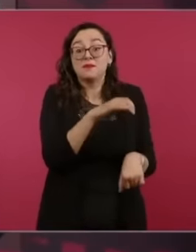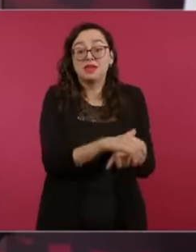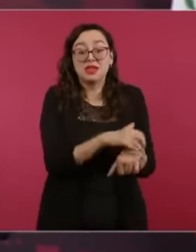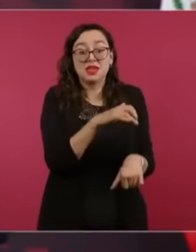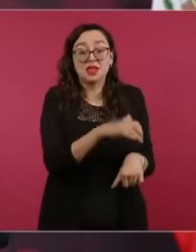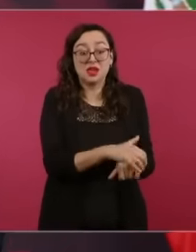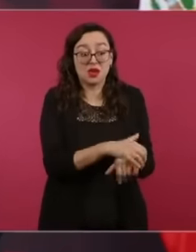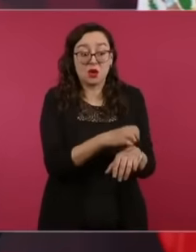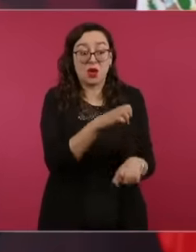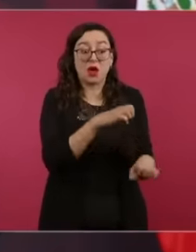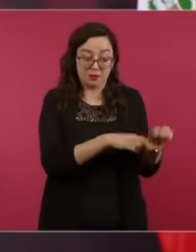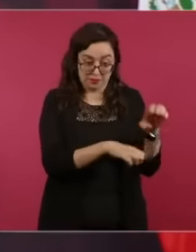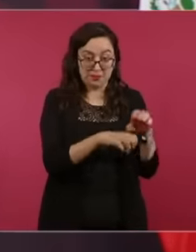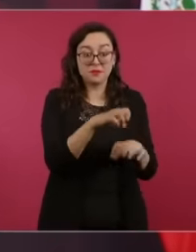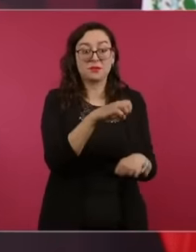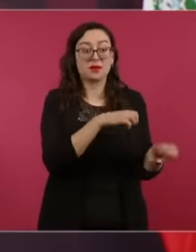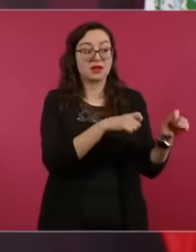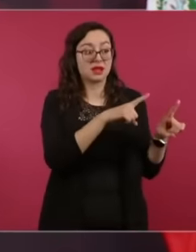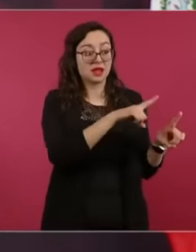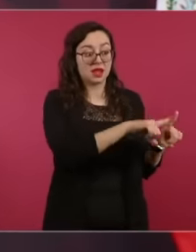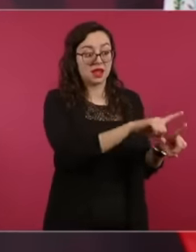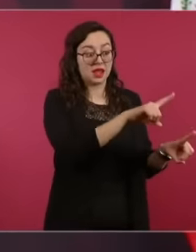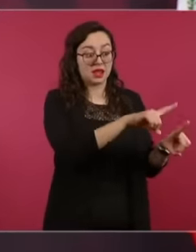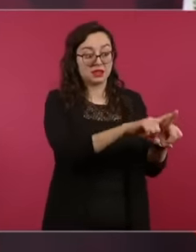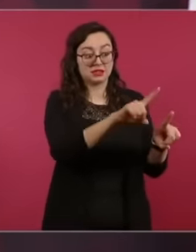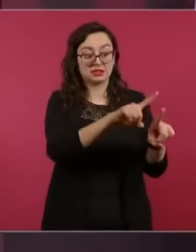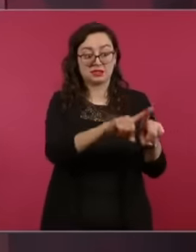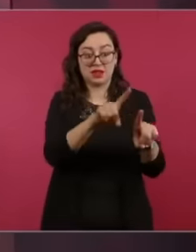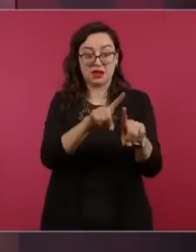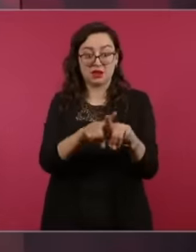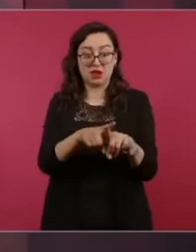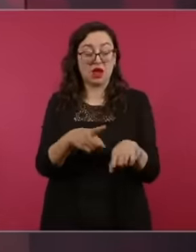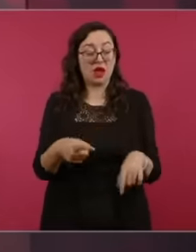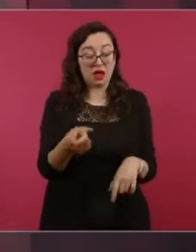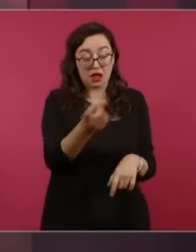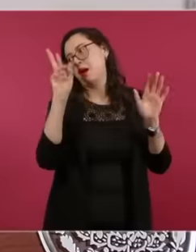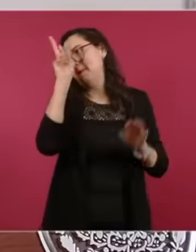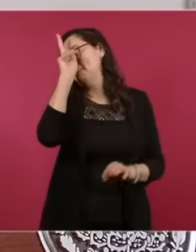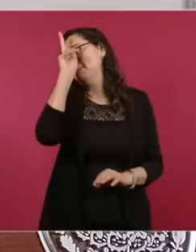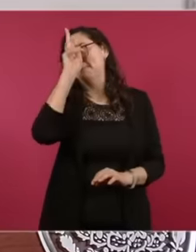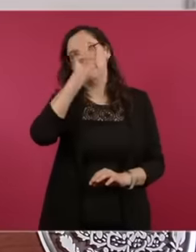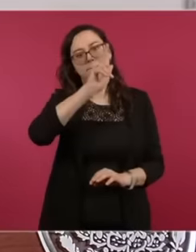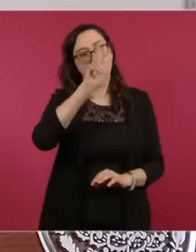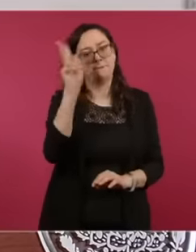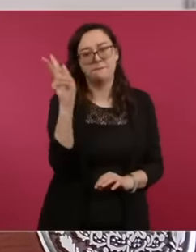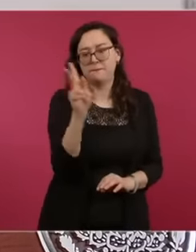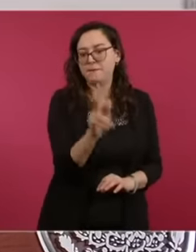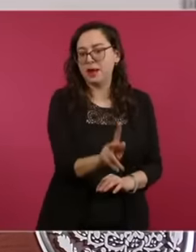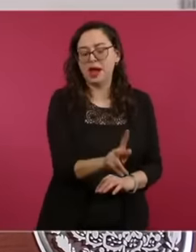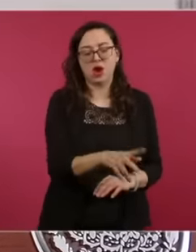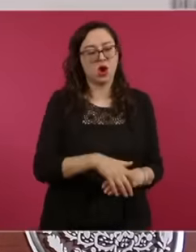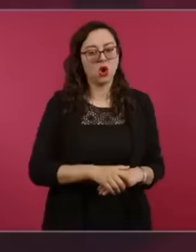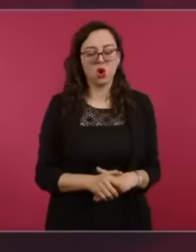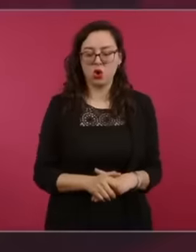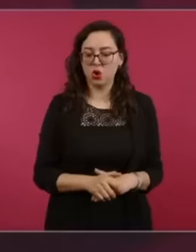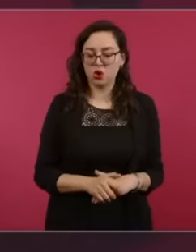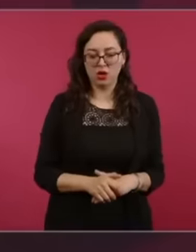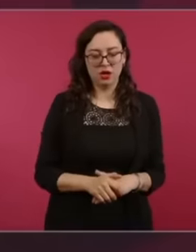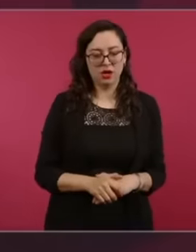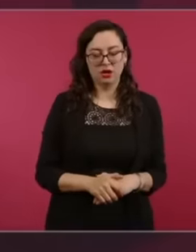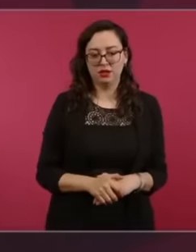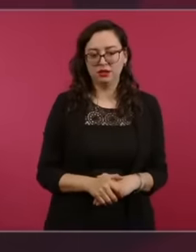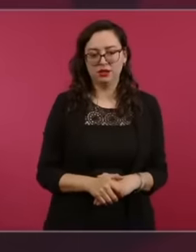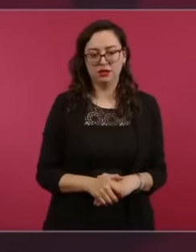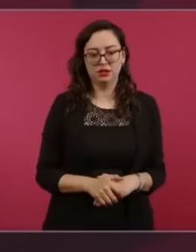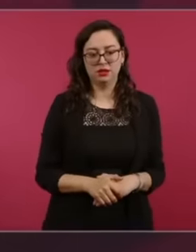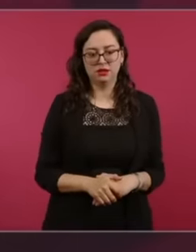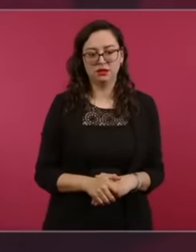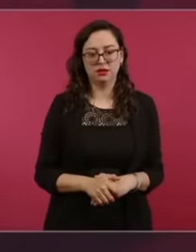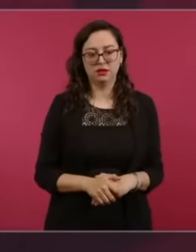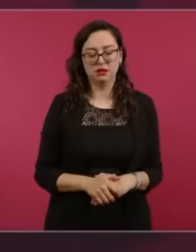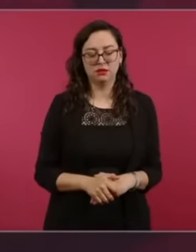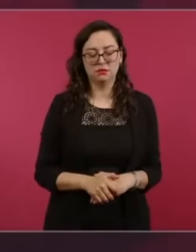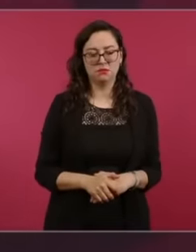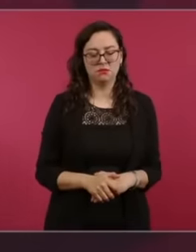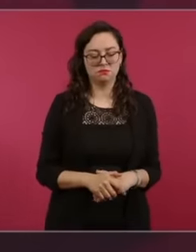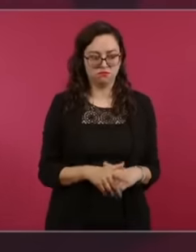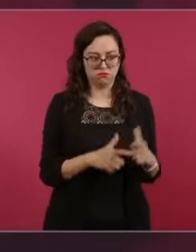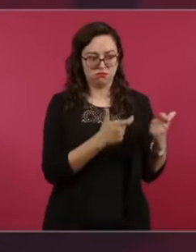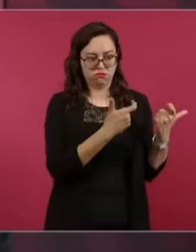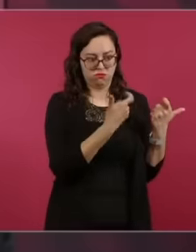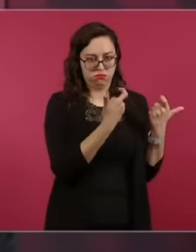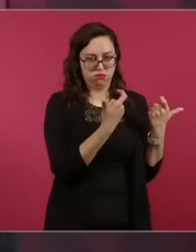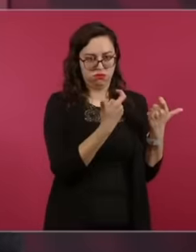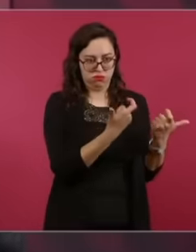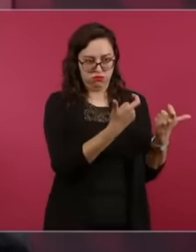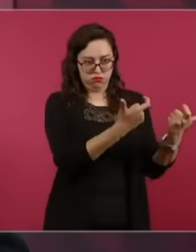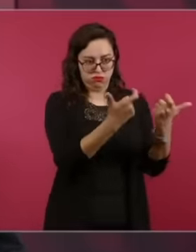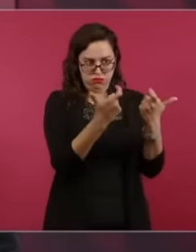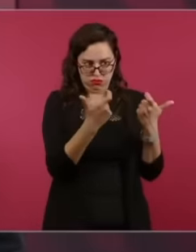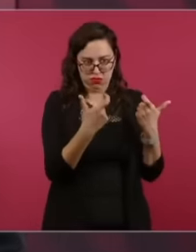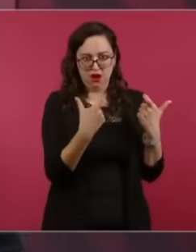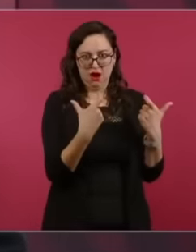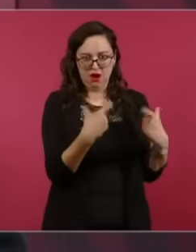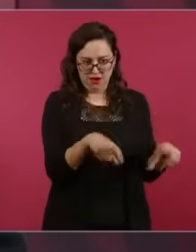Ricardo Salinas class friends, not from school but from